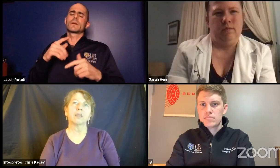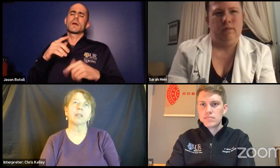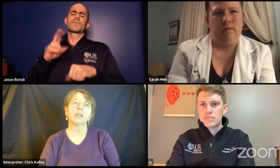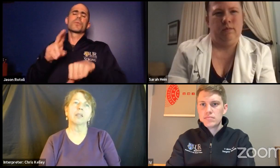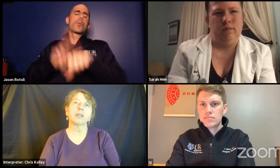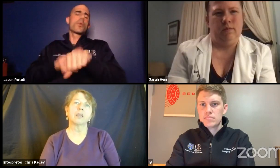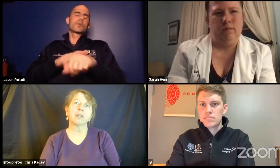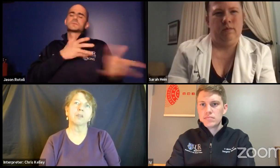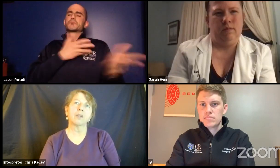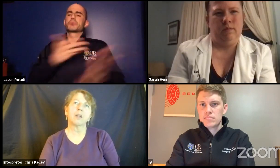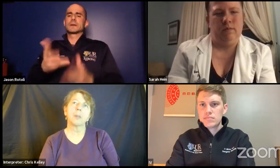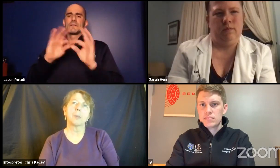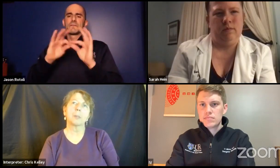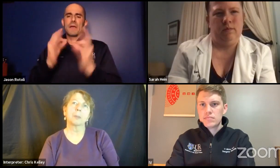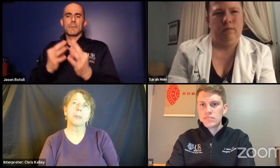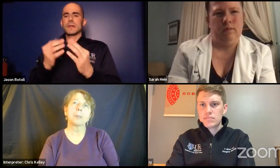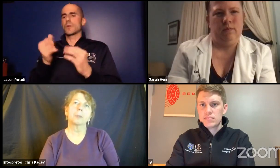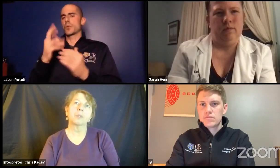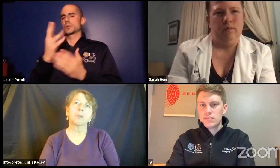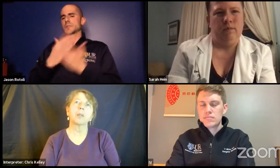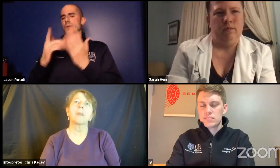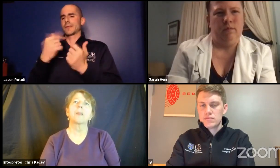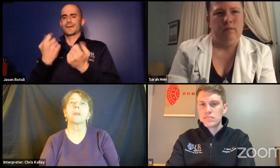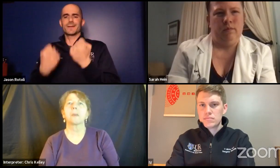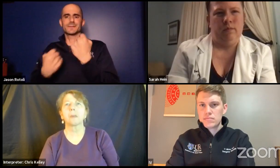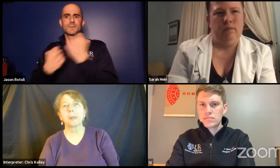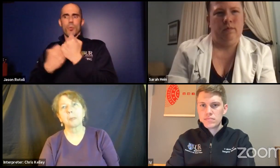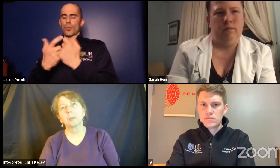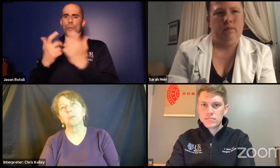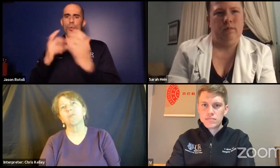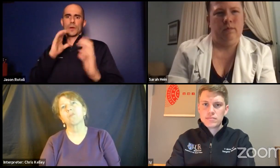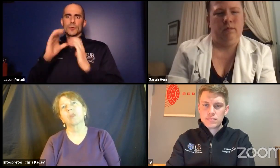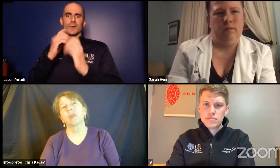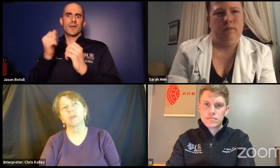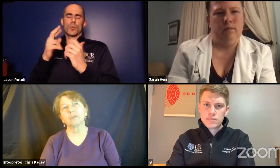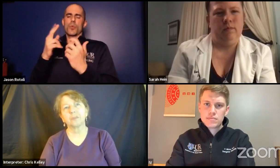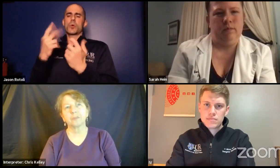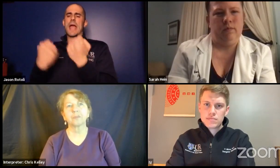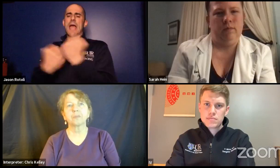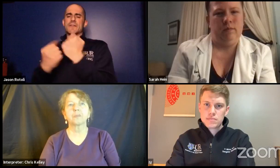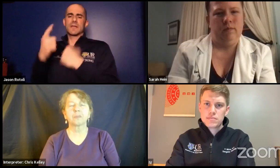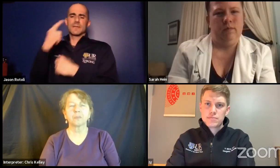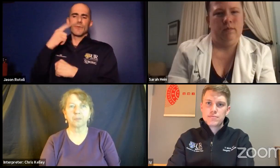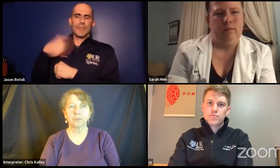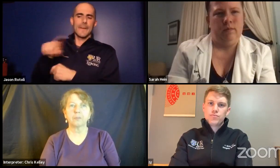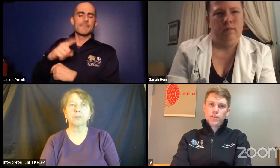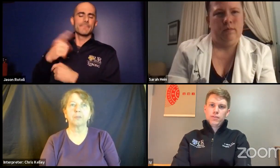transitions. So if that were to happen of course there would be